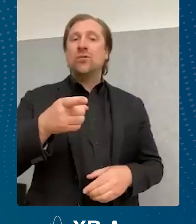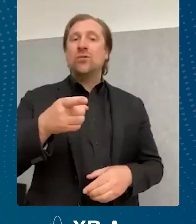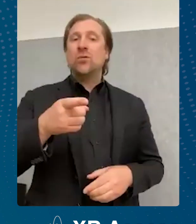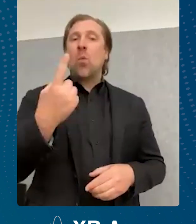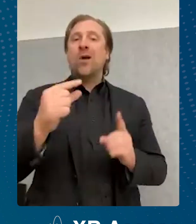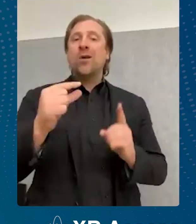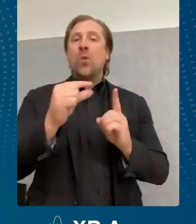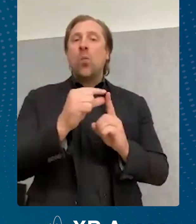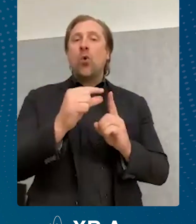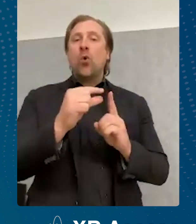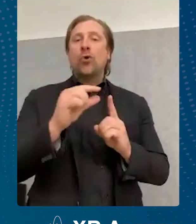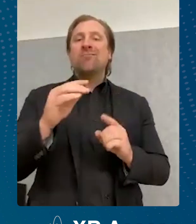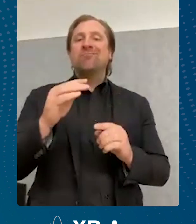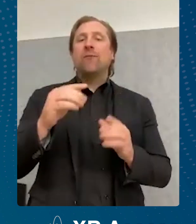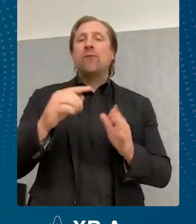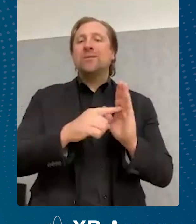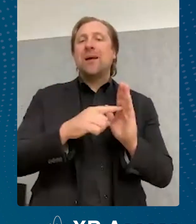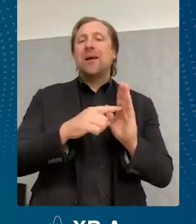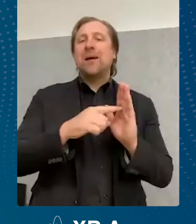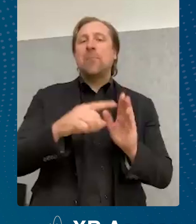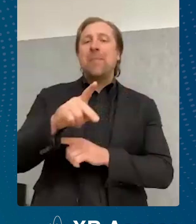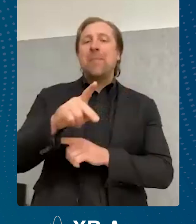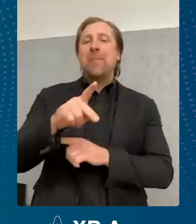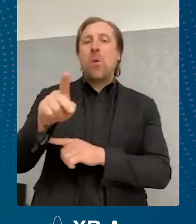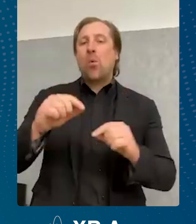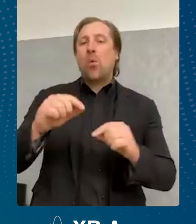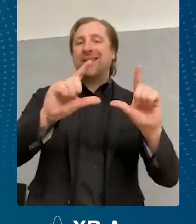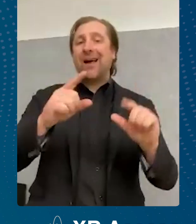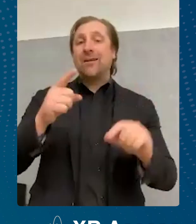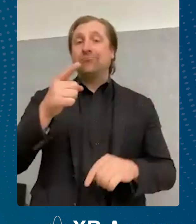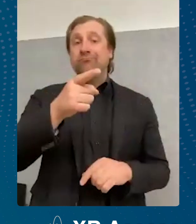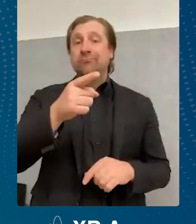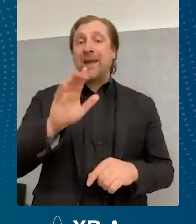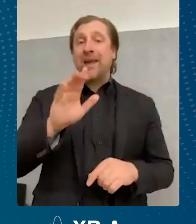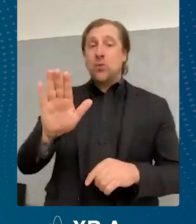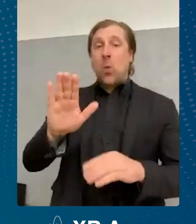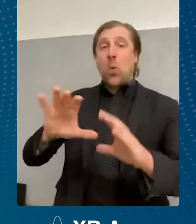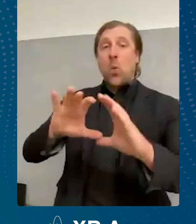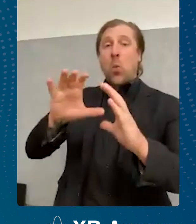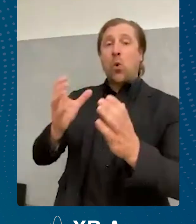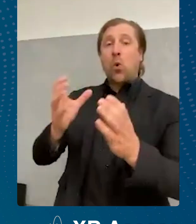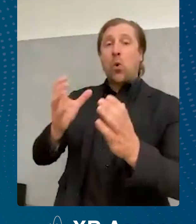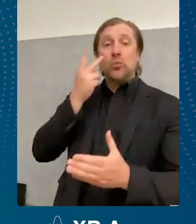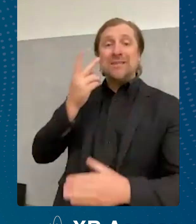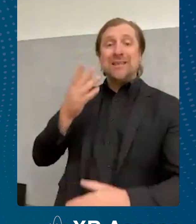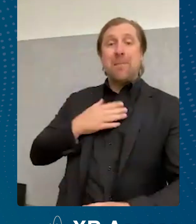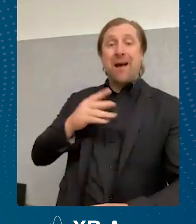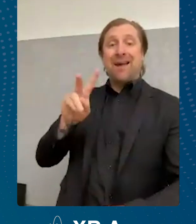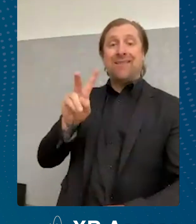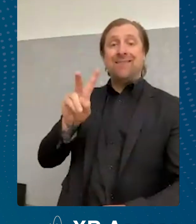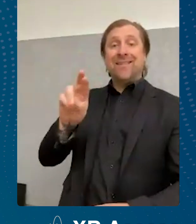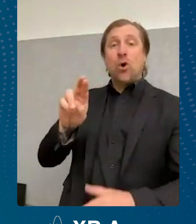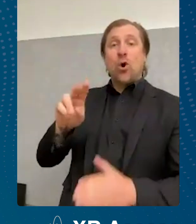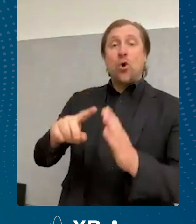For example, the PowerPoint slide. Then in your world, you will see my virtual representation, which is the VR avatar.